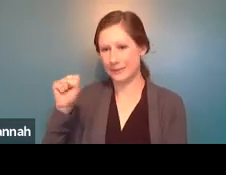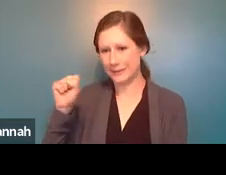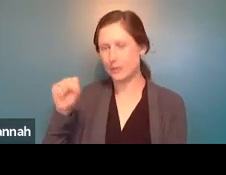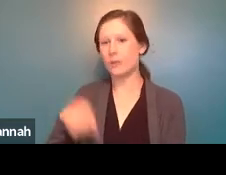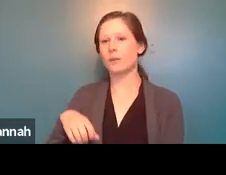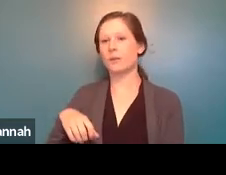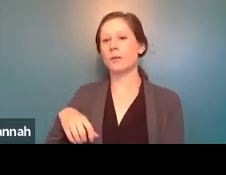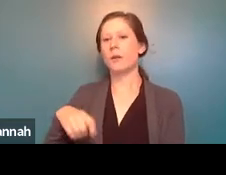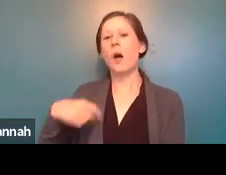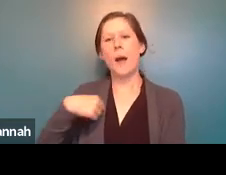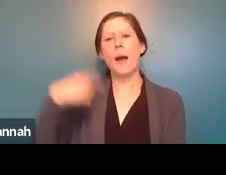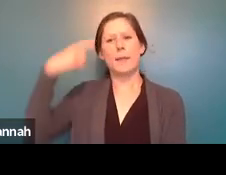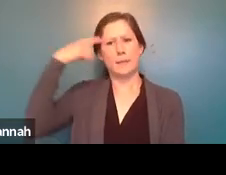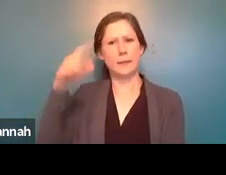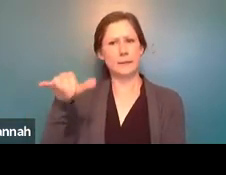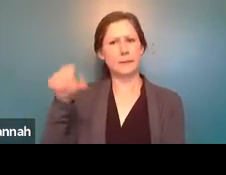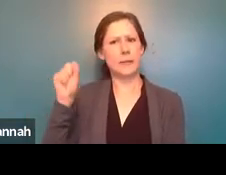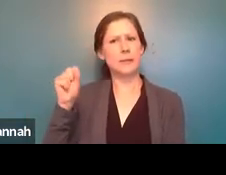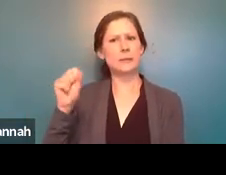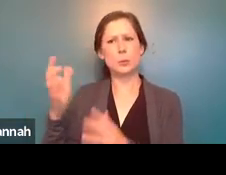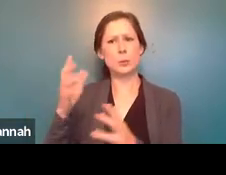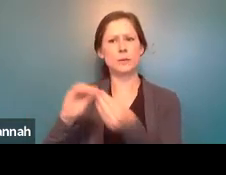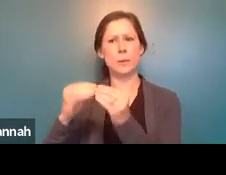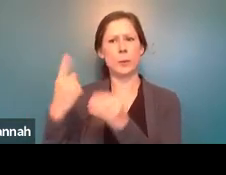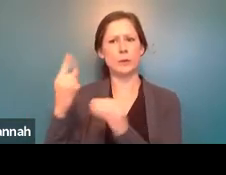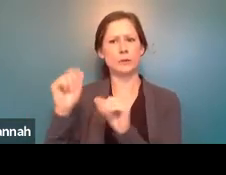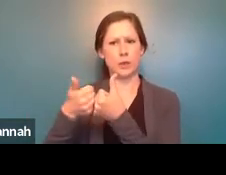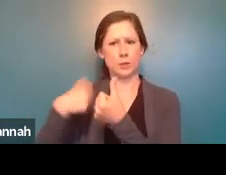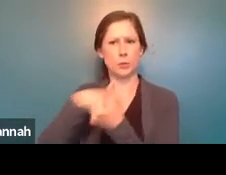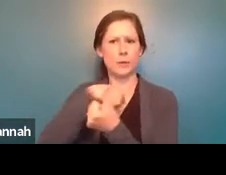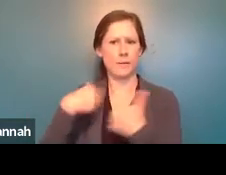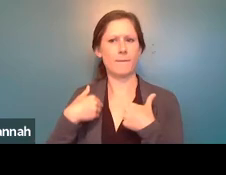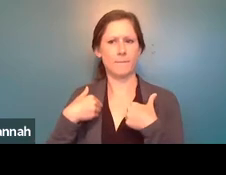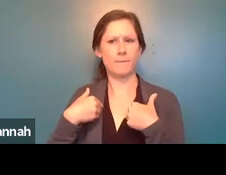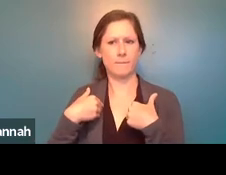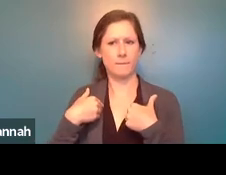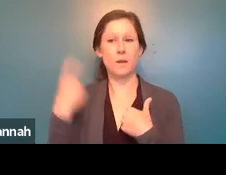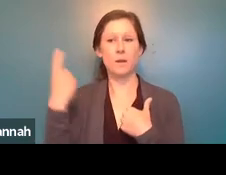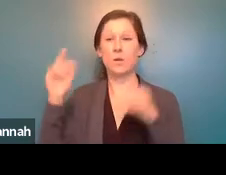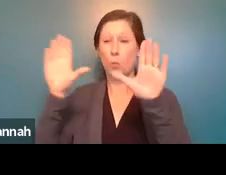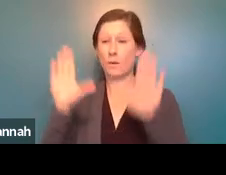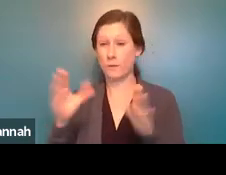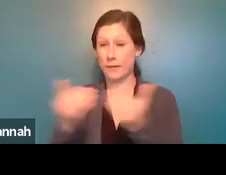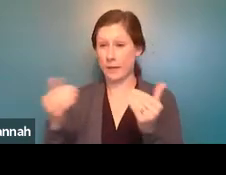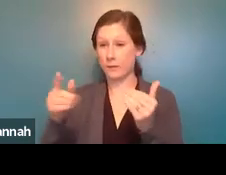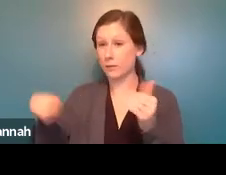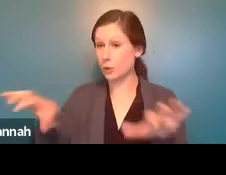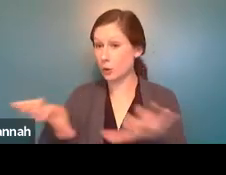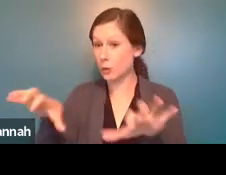I would say that's the biggest challenge that we've had. And one of the wonderful things they're doing is keeping things very very short.